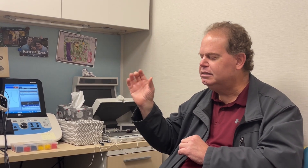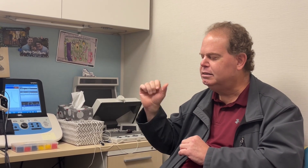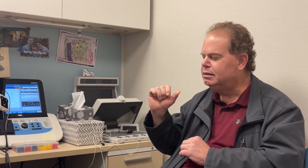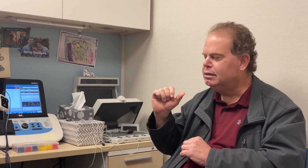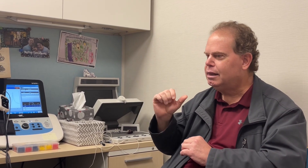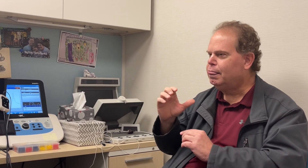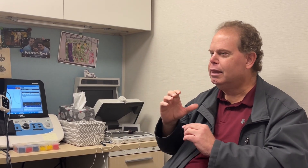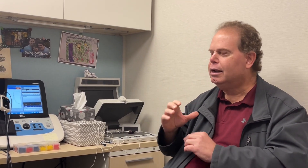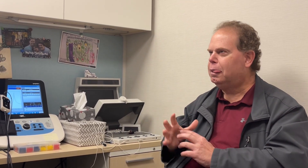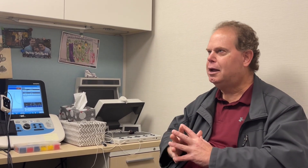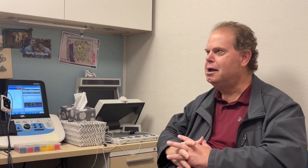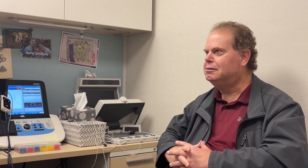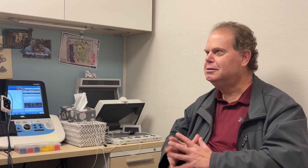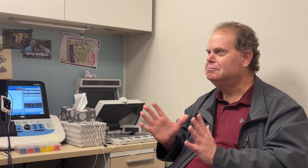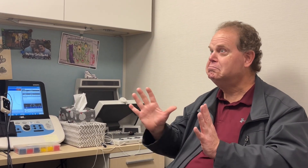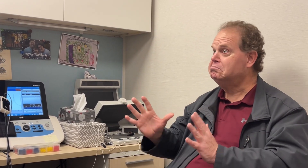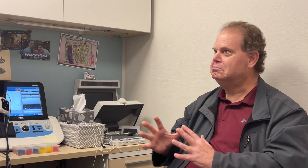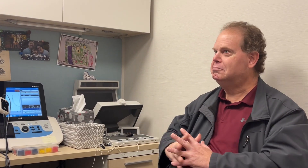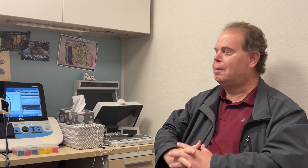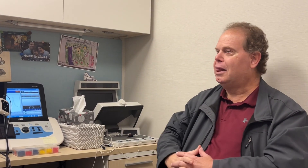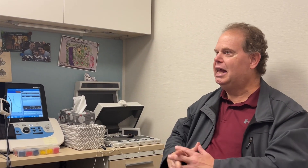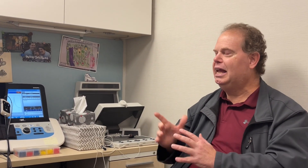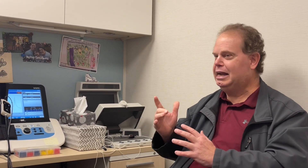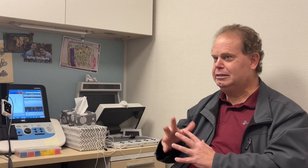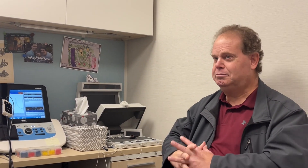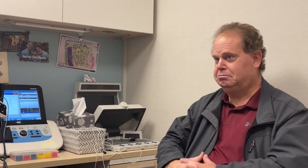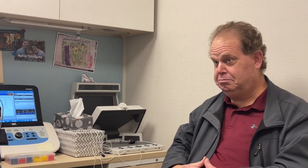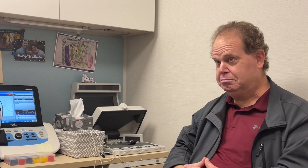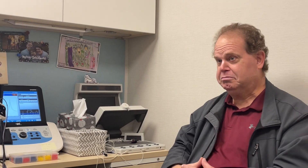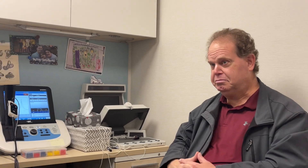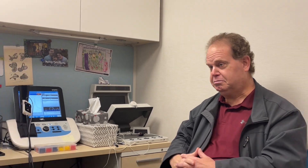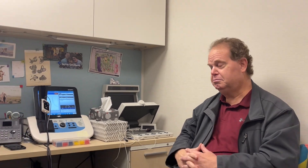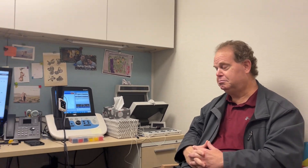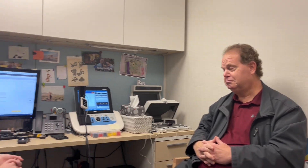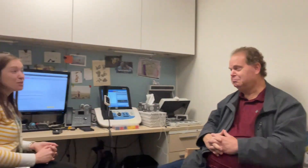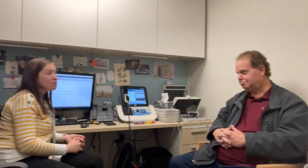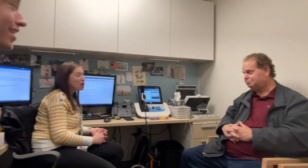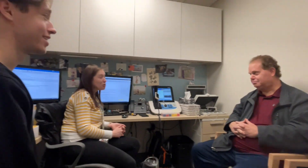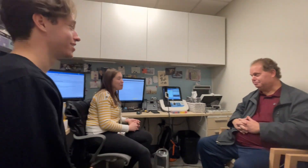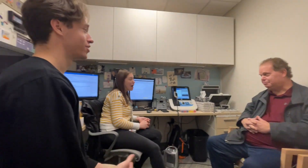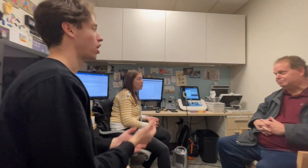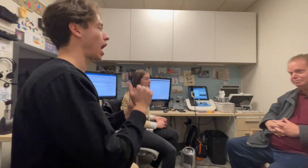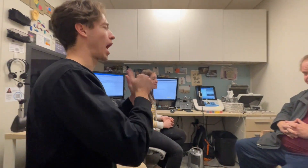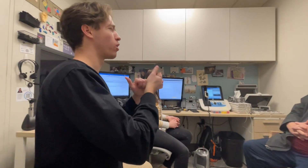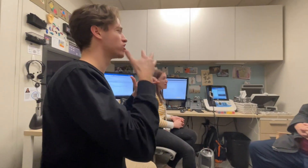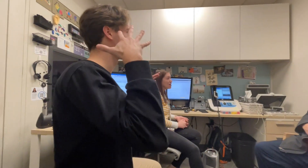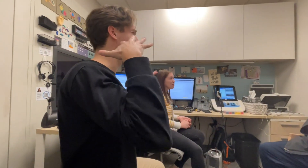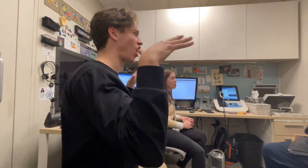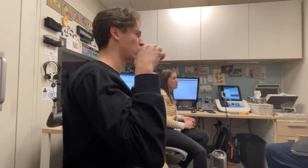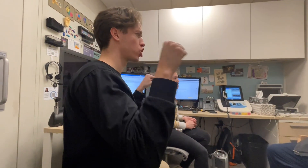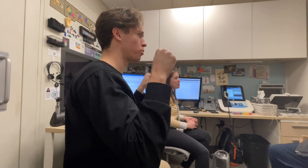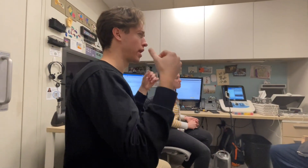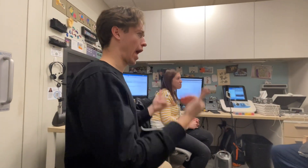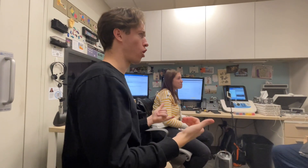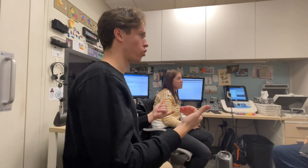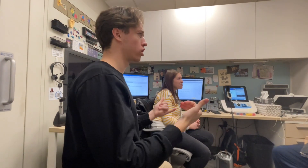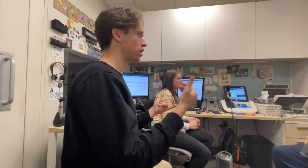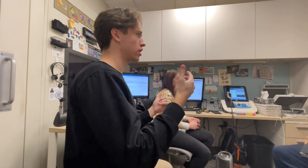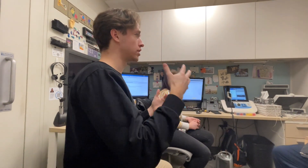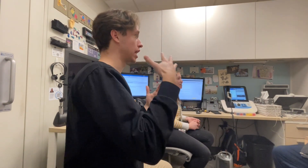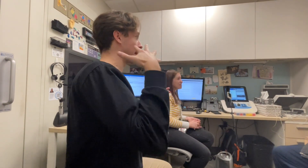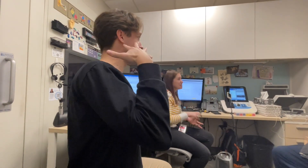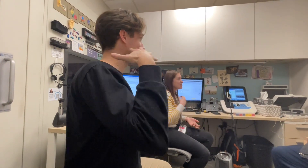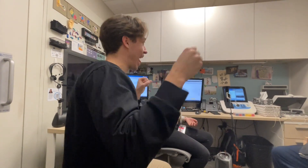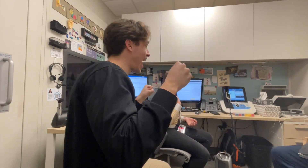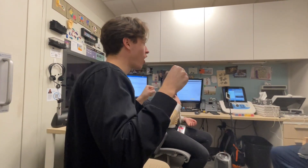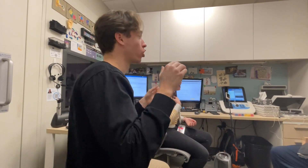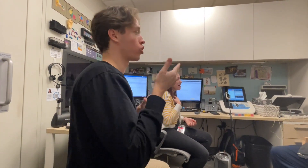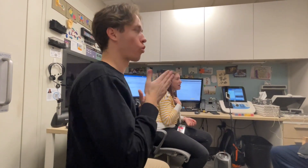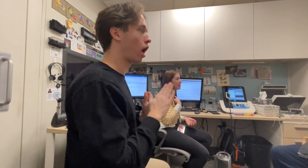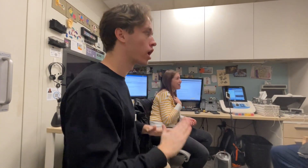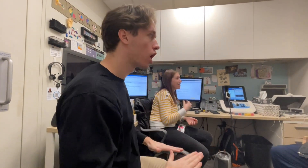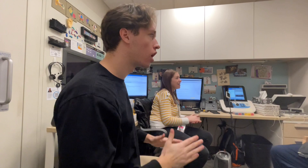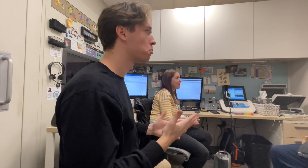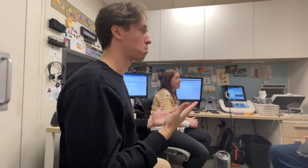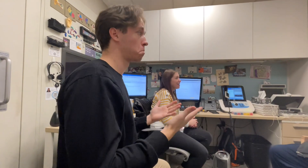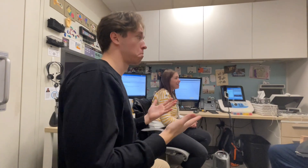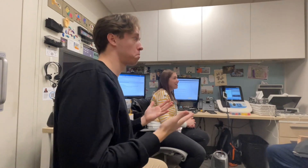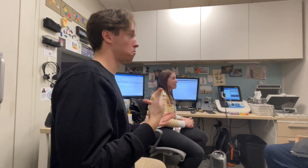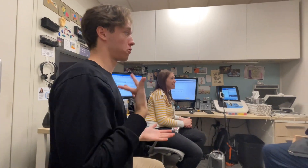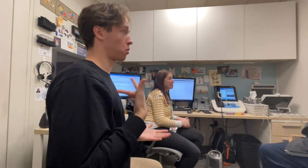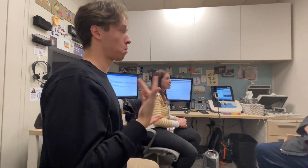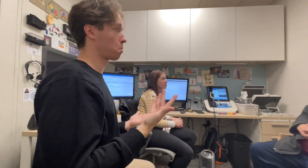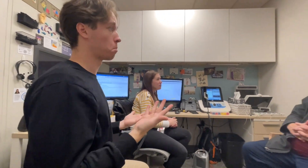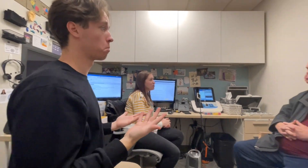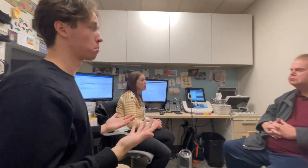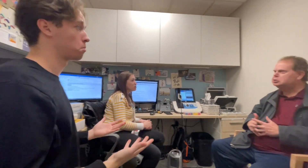yes cool cool so how's the volume now that it's been here for a minute is it okay 1 2